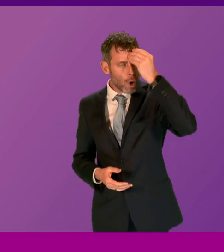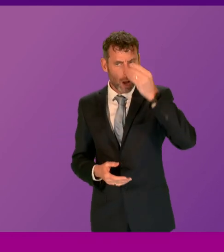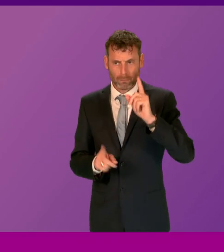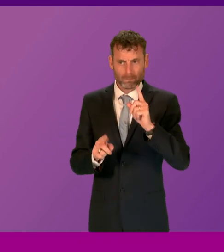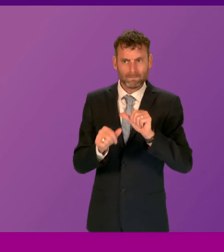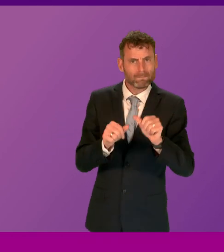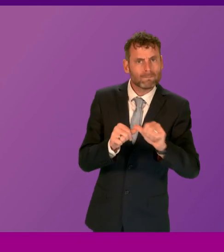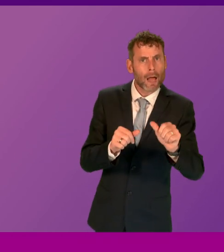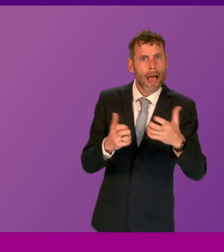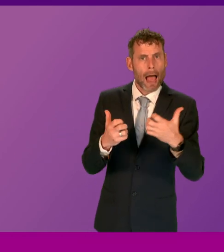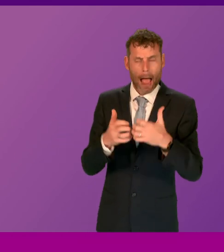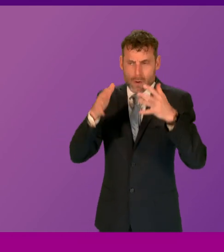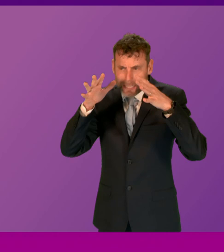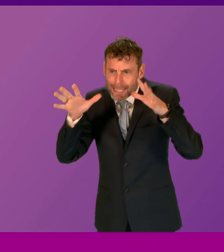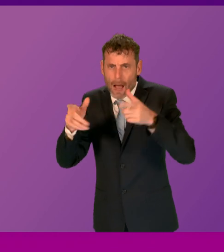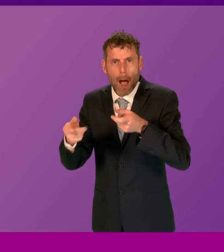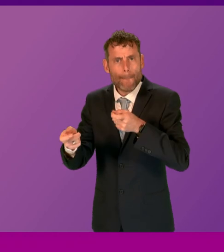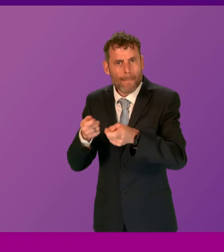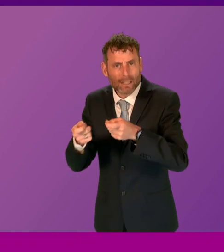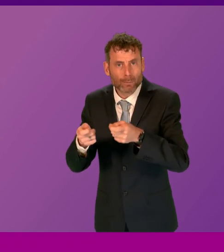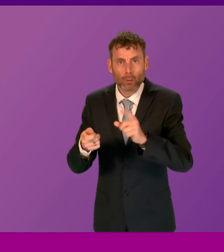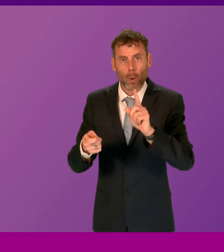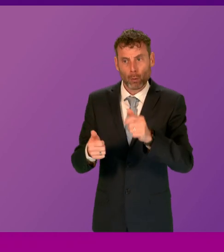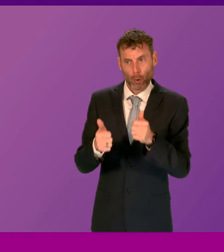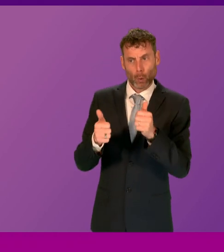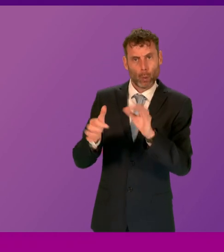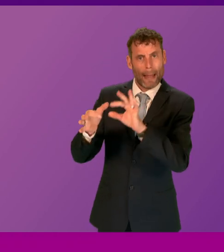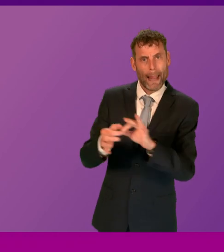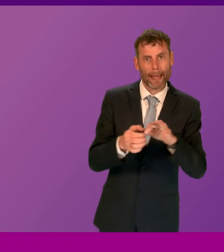They can benefit not only from the socioeconomic opportunities that it offers, but—as Sharon